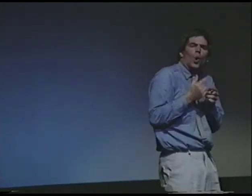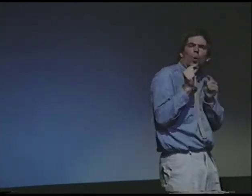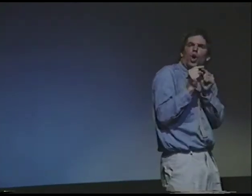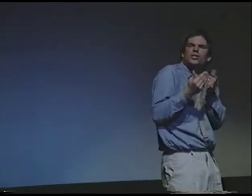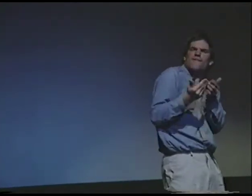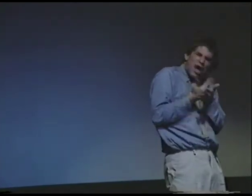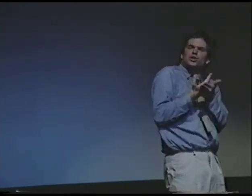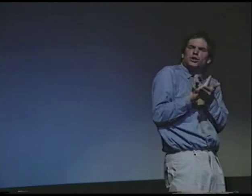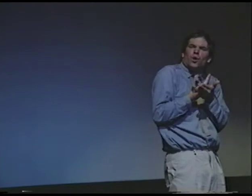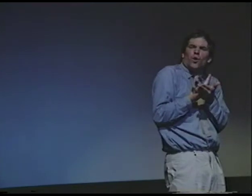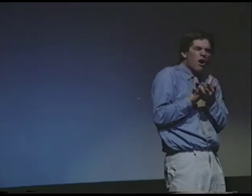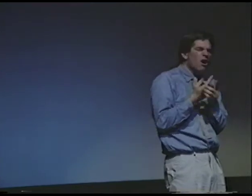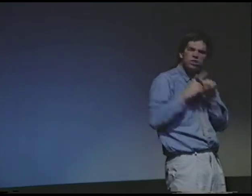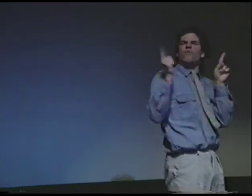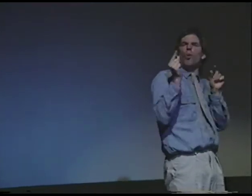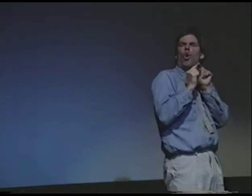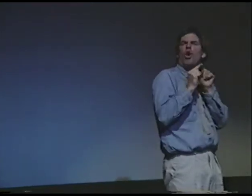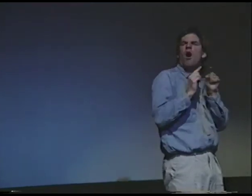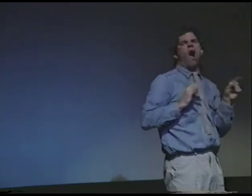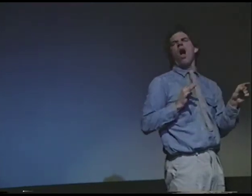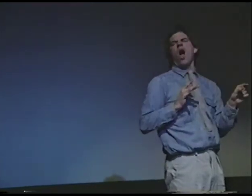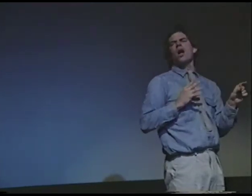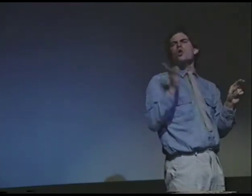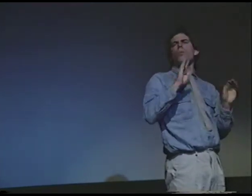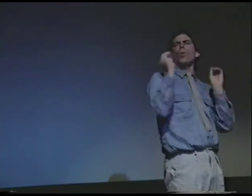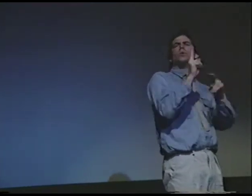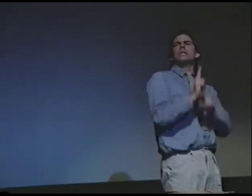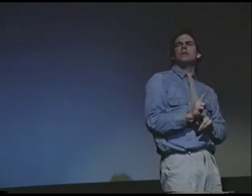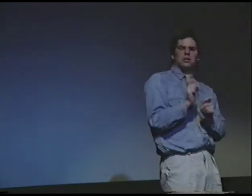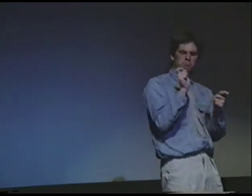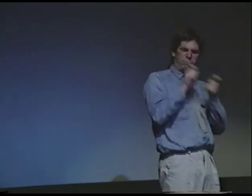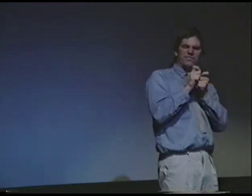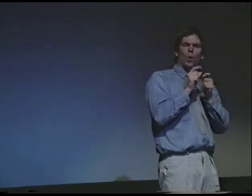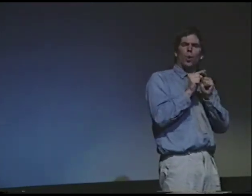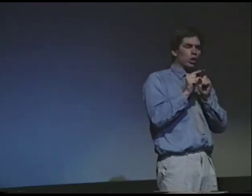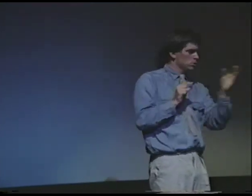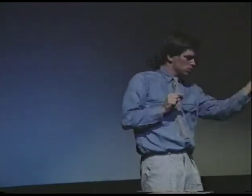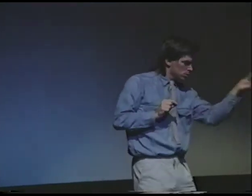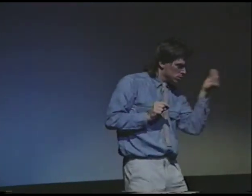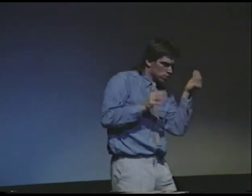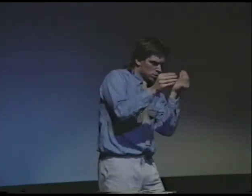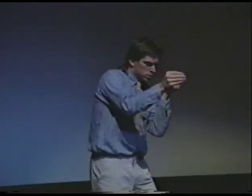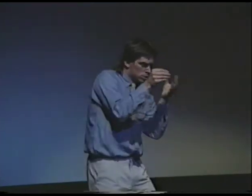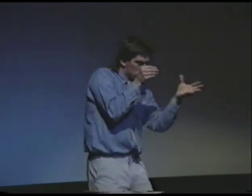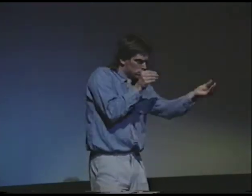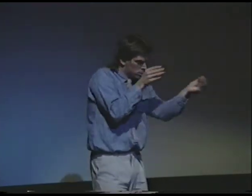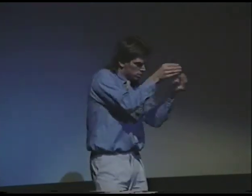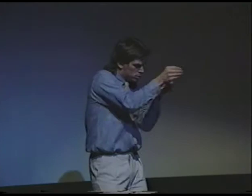Then they look for fresh words, different words. Maybe nobody's ever used that specific word